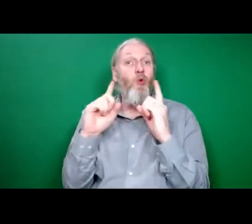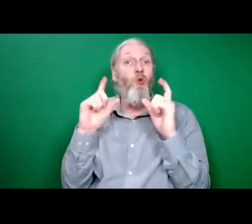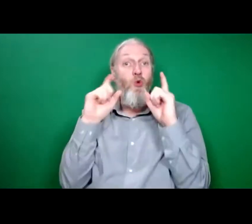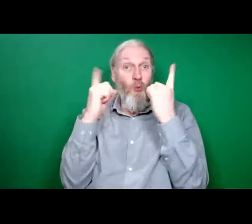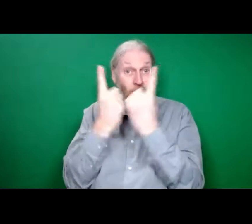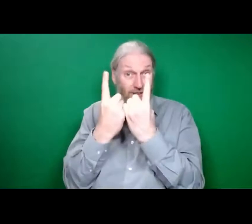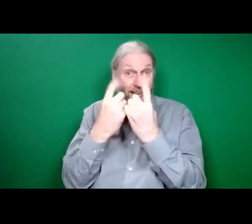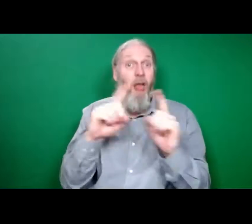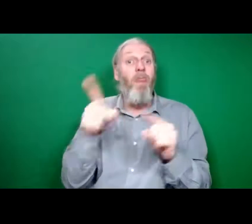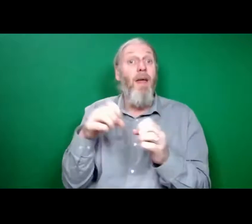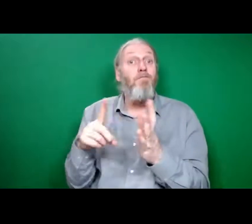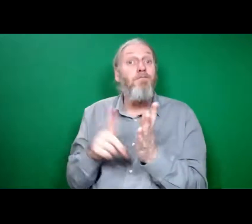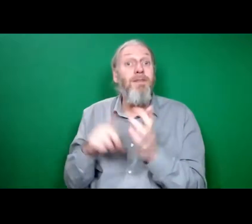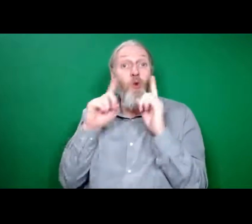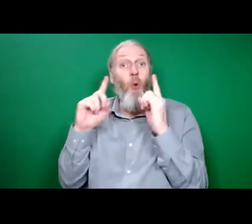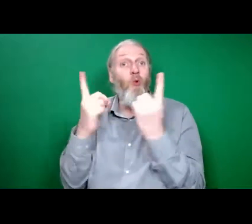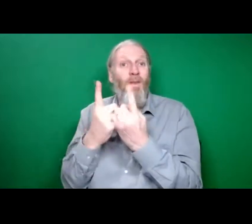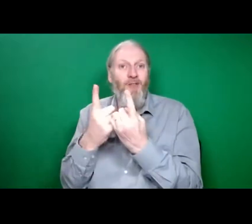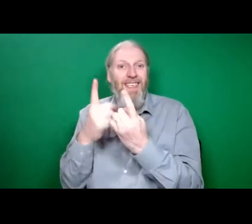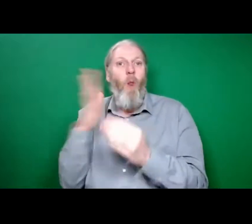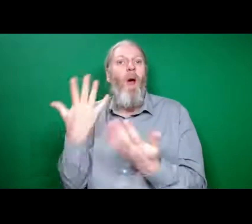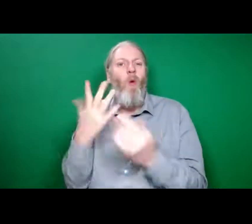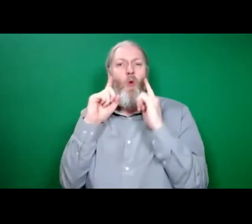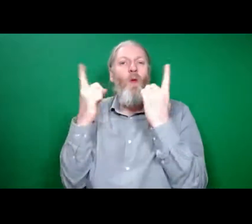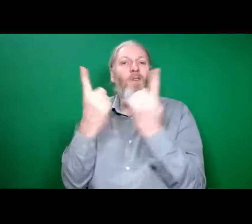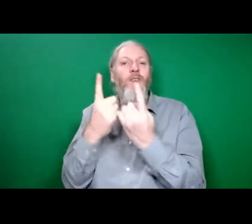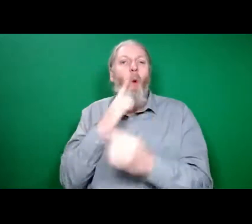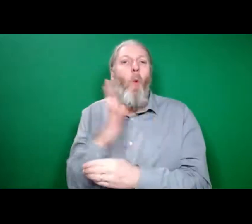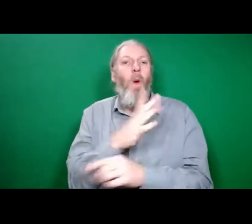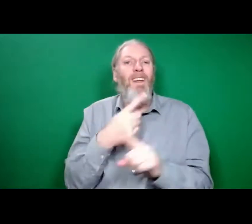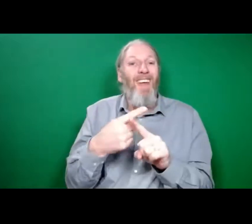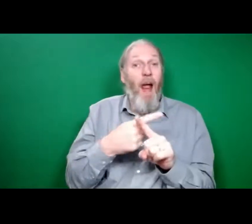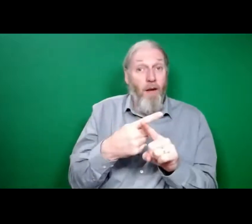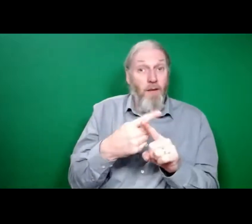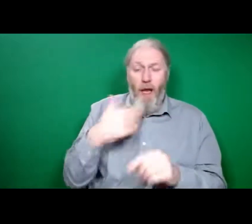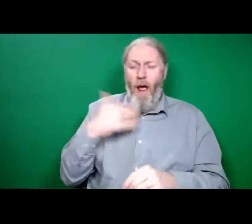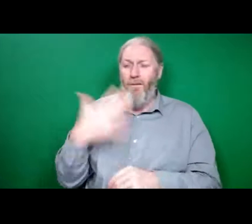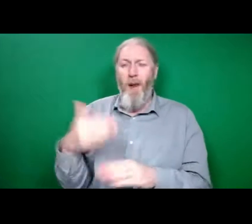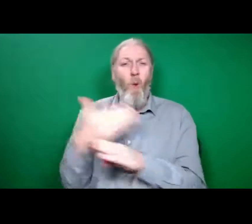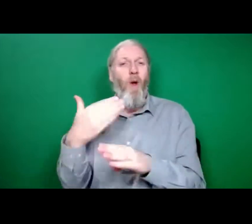Thank you for that warm welcome. My name is Sarah Dance. I'm the area director for the South East as part of